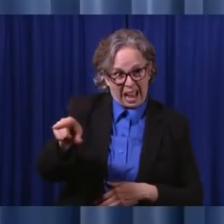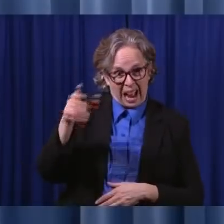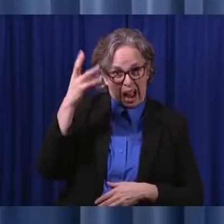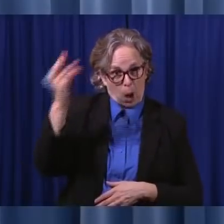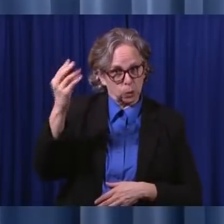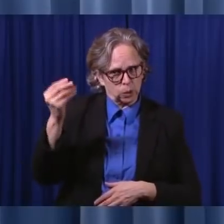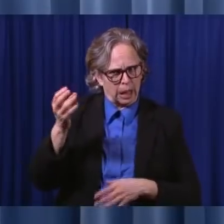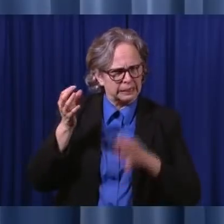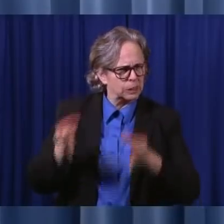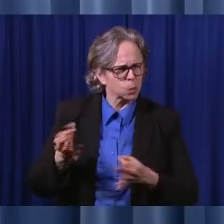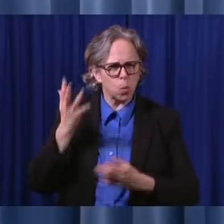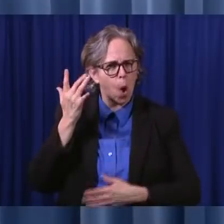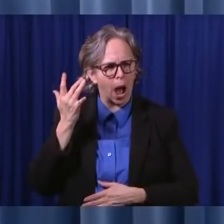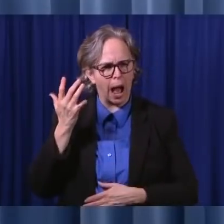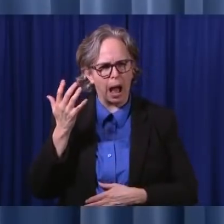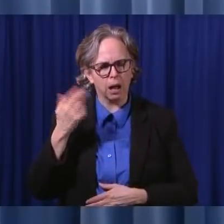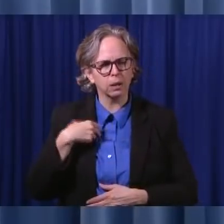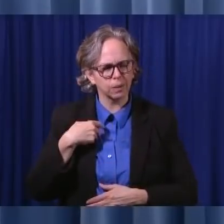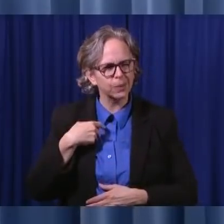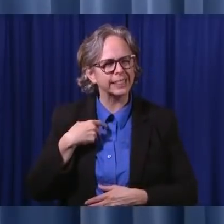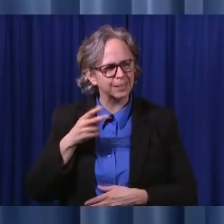OCCURS INSIDE AS FAR AS THE